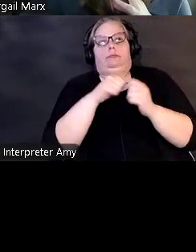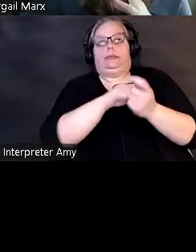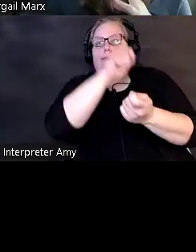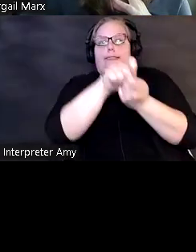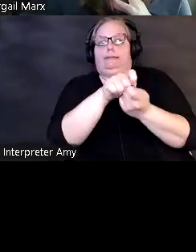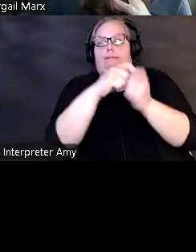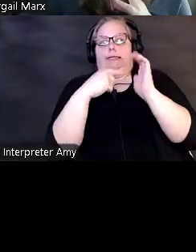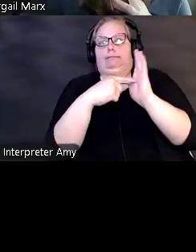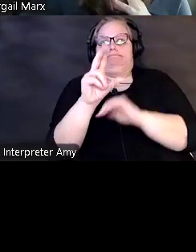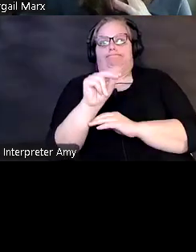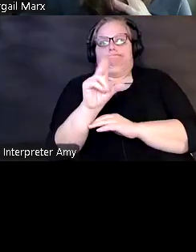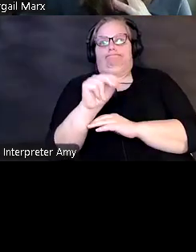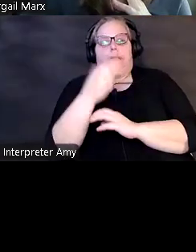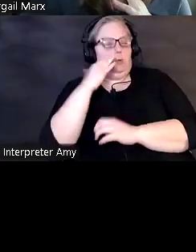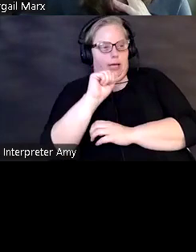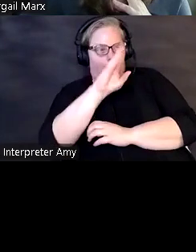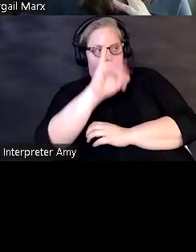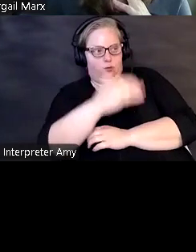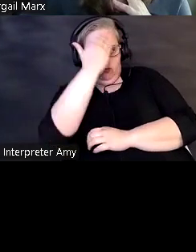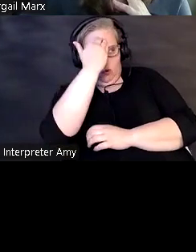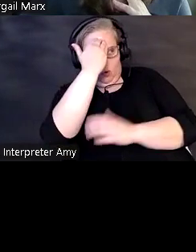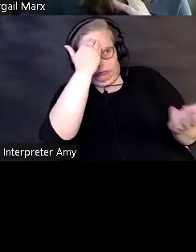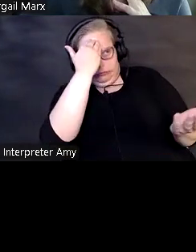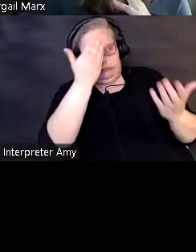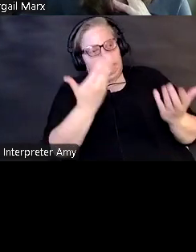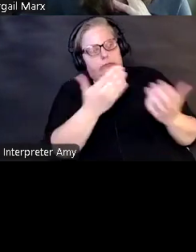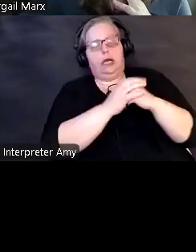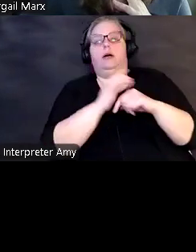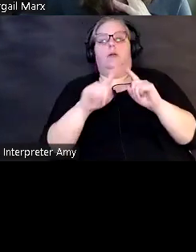I don't know, Abby, if you do, but I have found that if you do reach out,